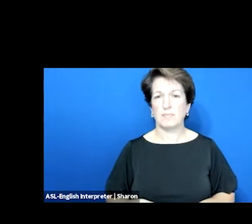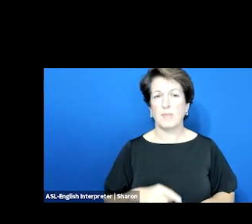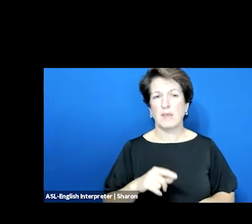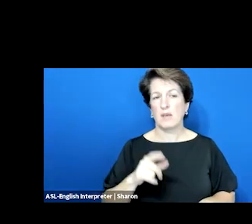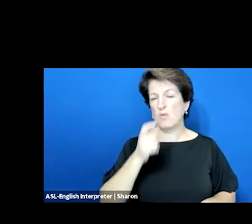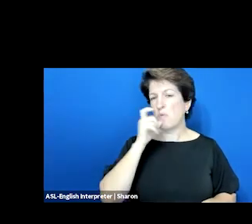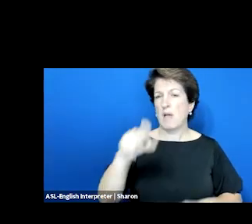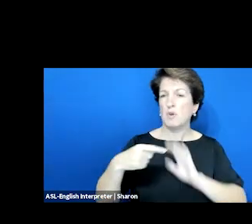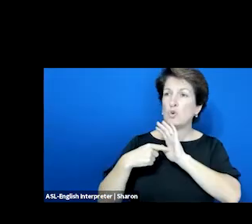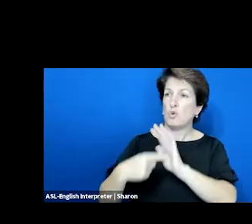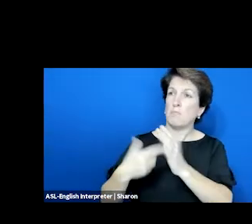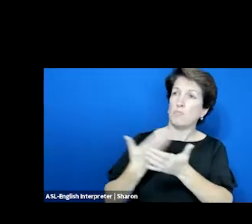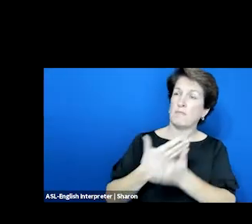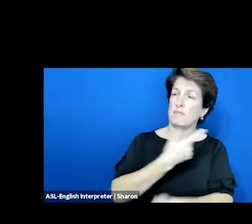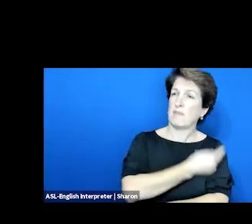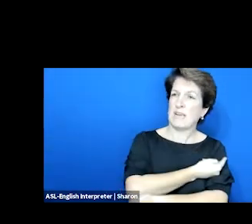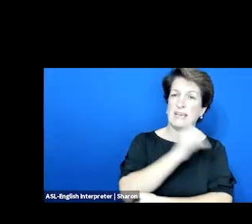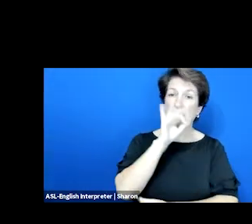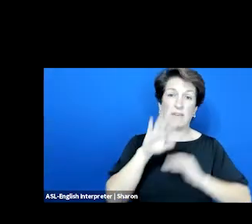You have to have the following examples. Photo ID is not required, but examples of